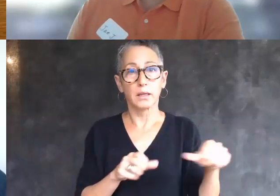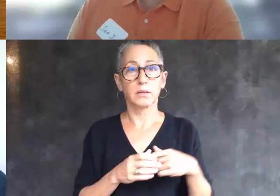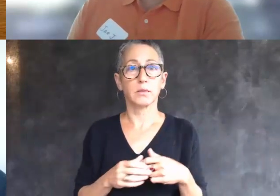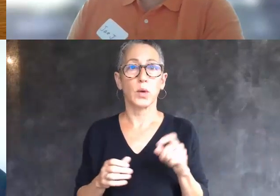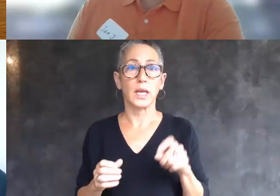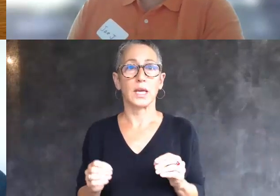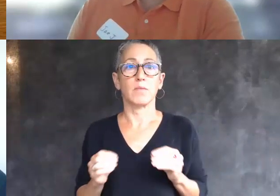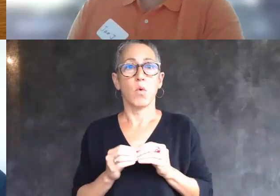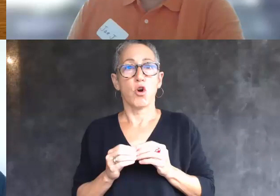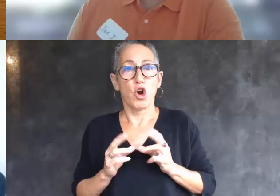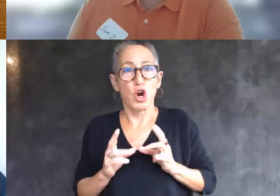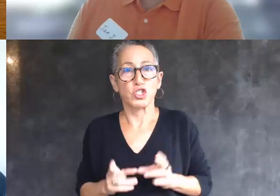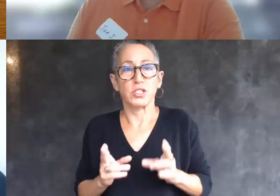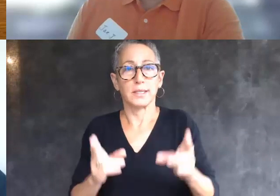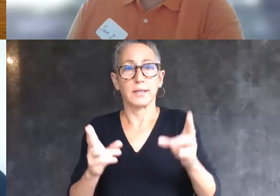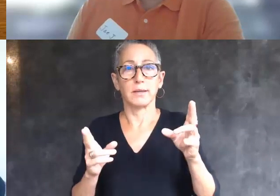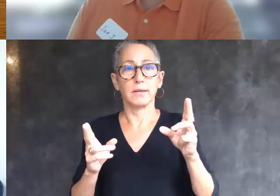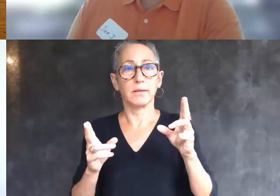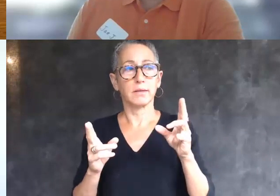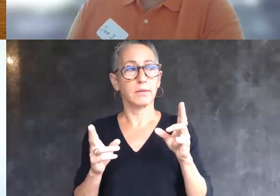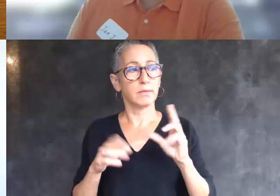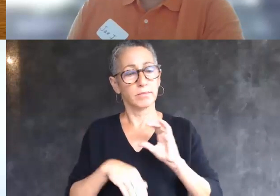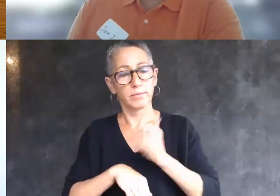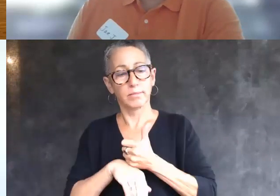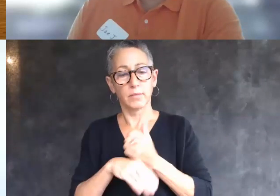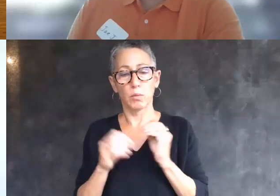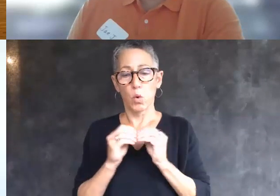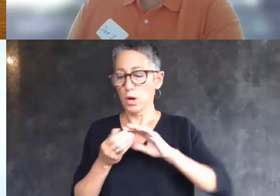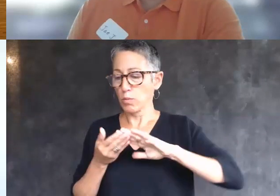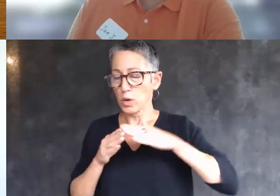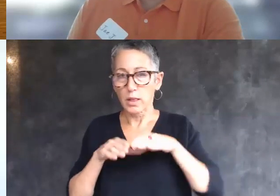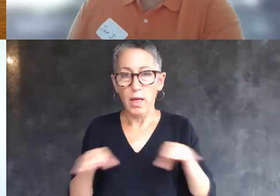and creating institutions, community levels, informal grassroots levels,